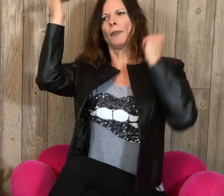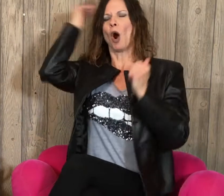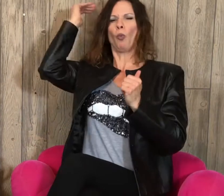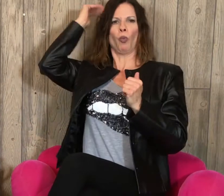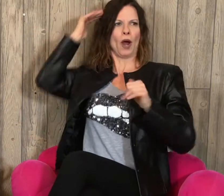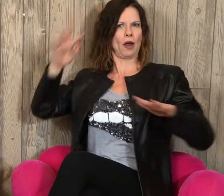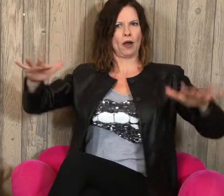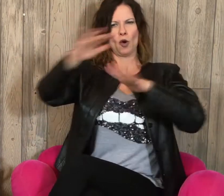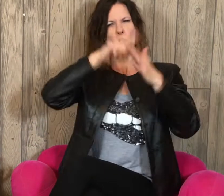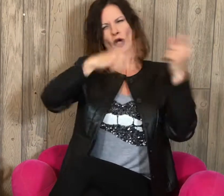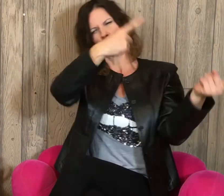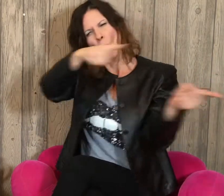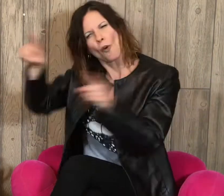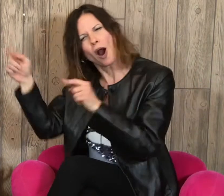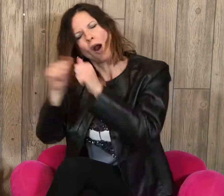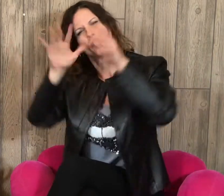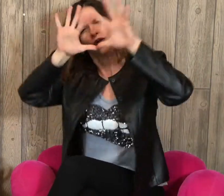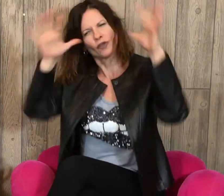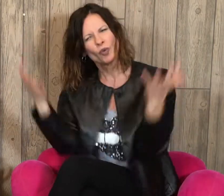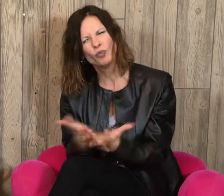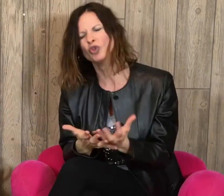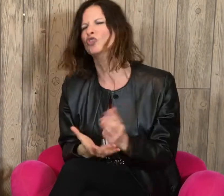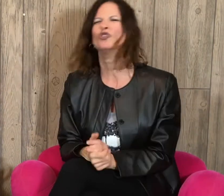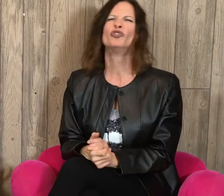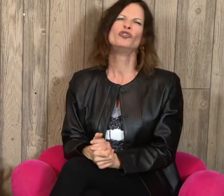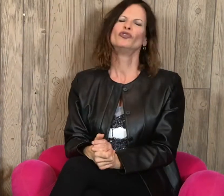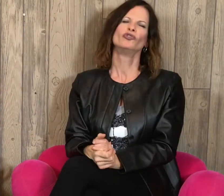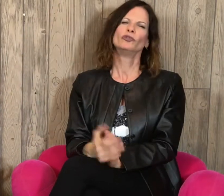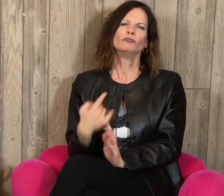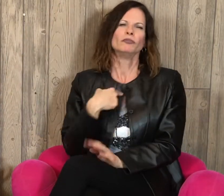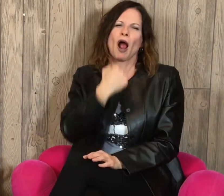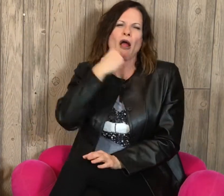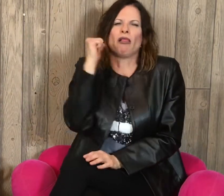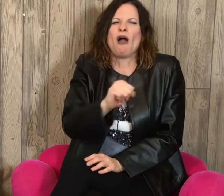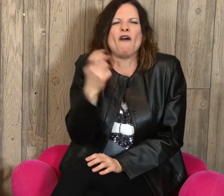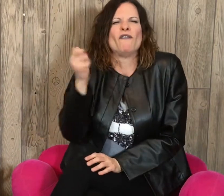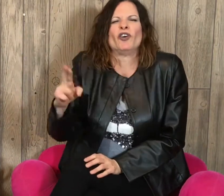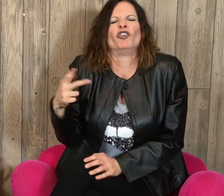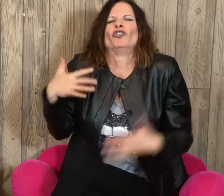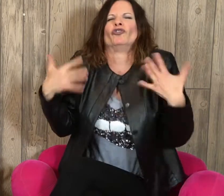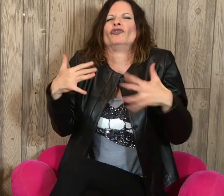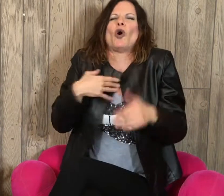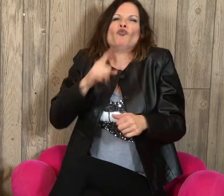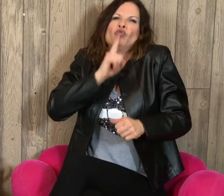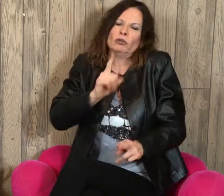She raises awareness with what's going on in the world. I just love her and I have a lot of respect for her.